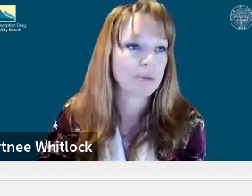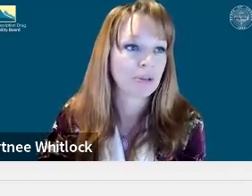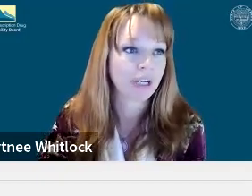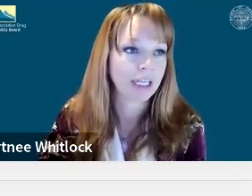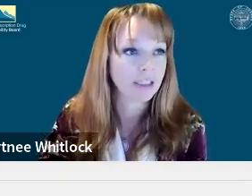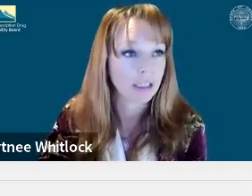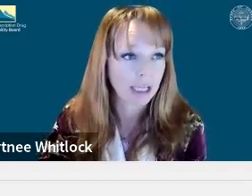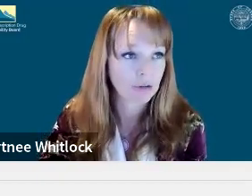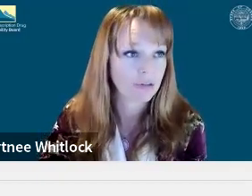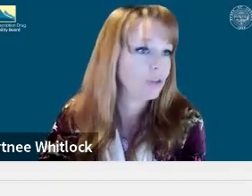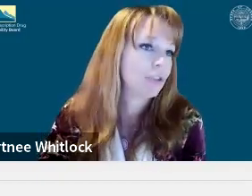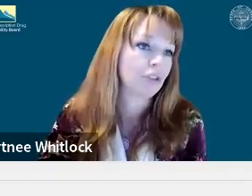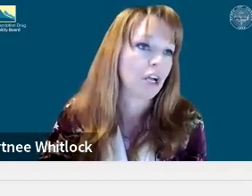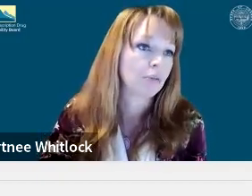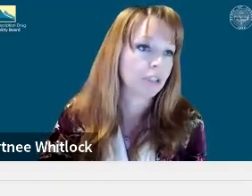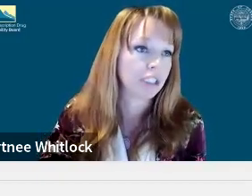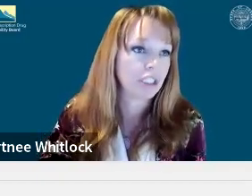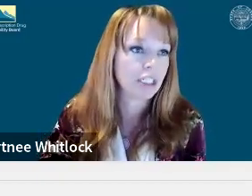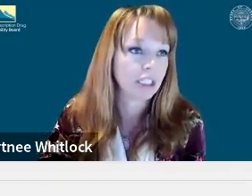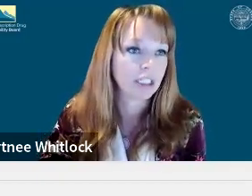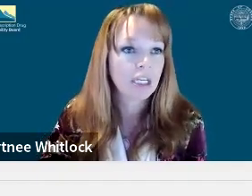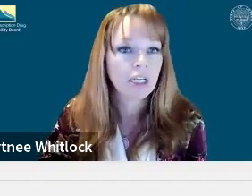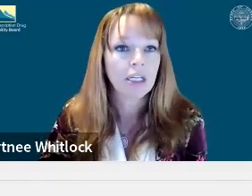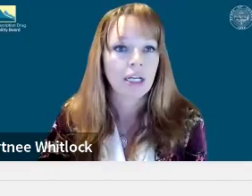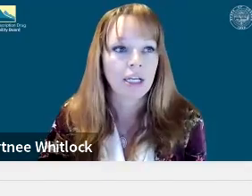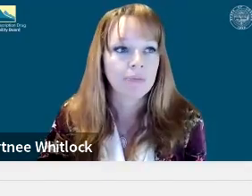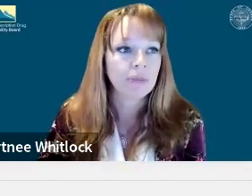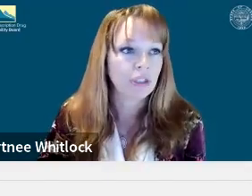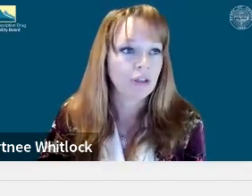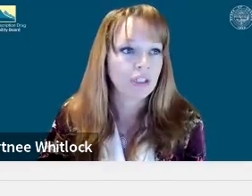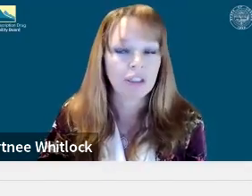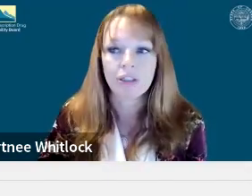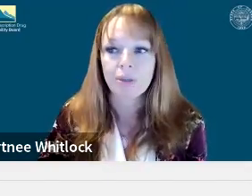that was provided in the last review since they're not really changing uh year-over-year